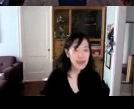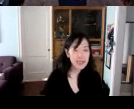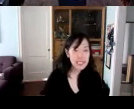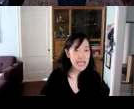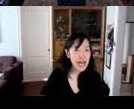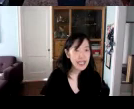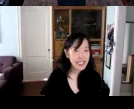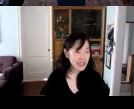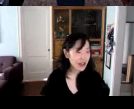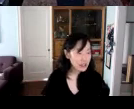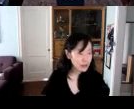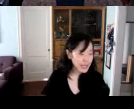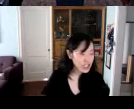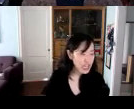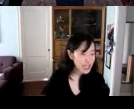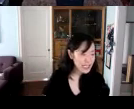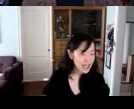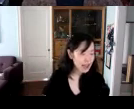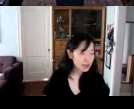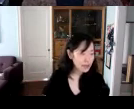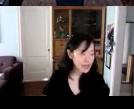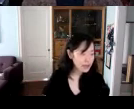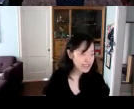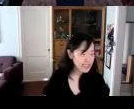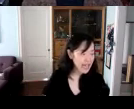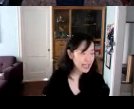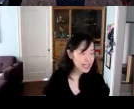This slide is called Grant Checks and on the right of the slide